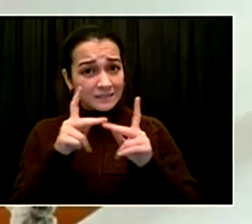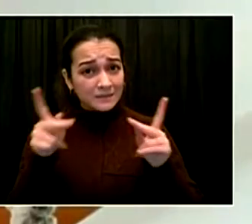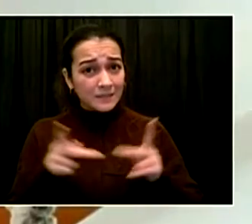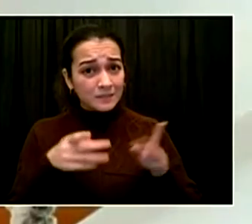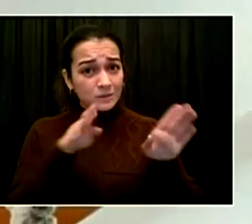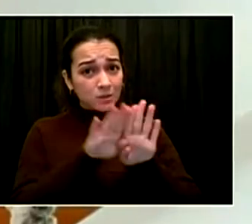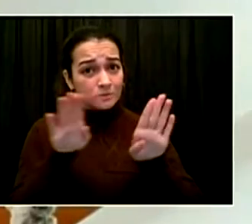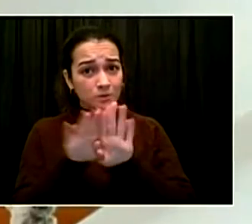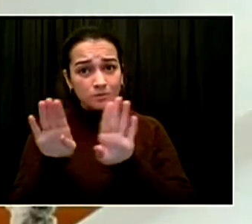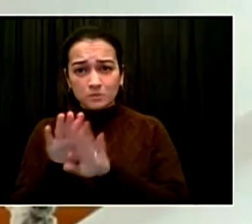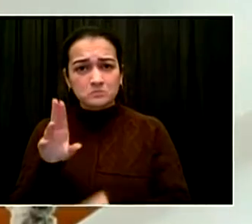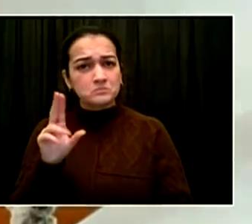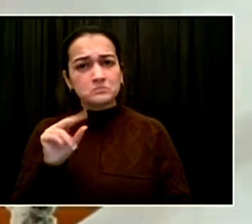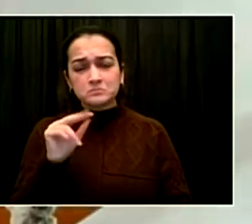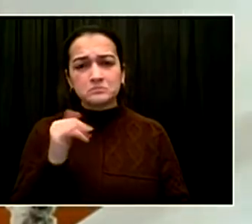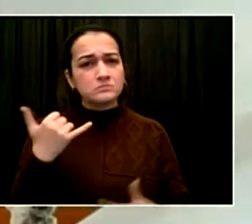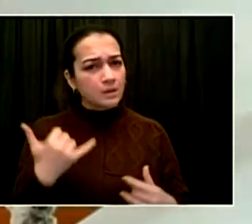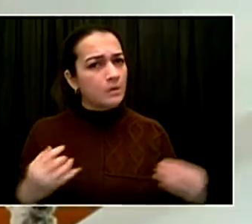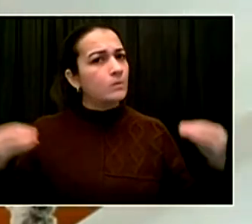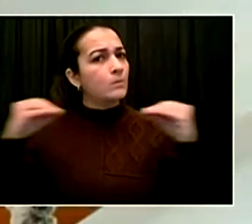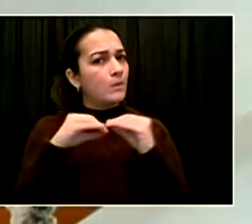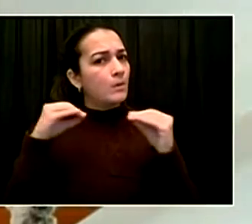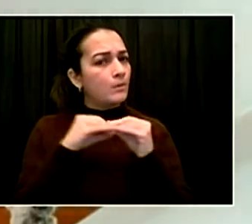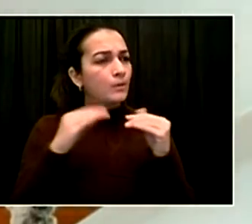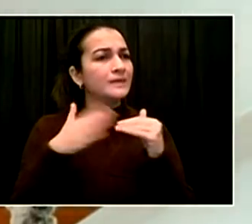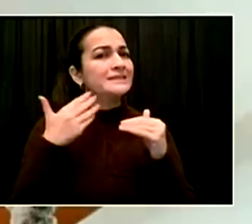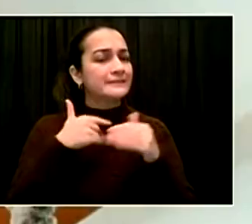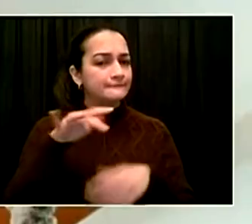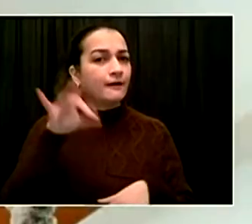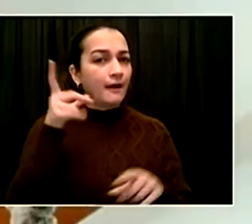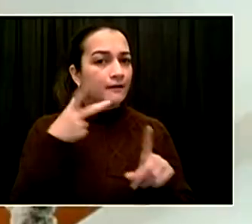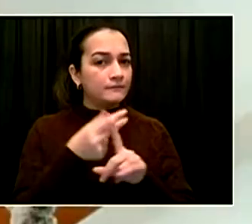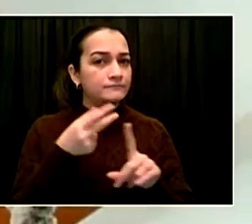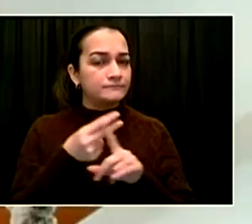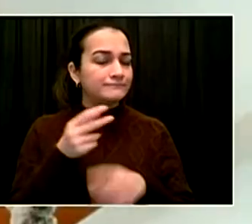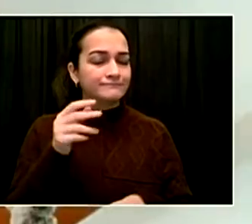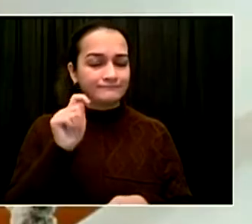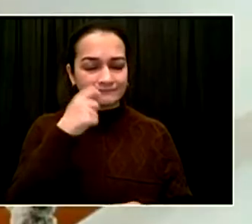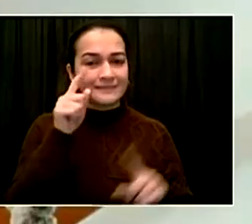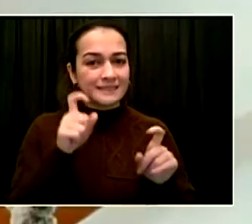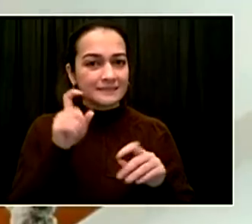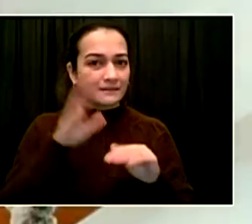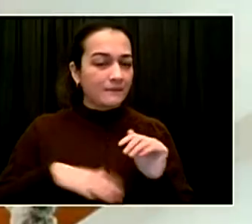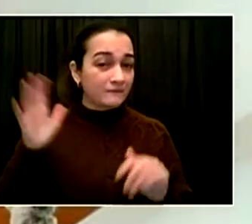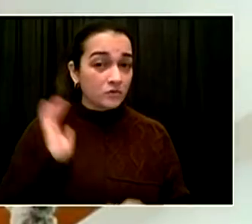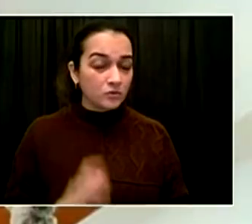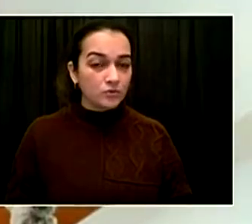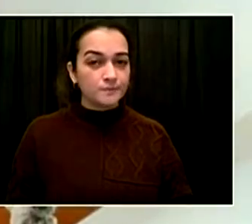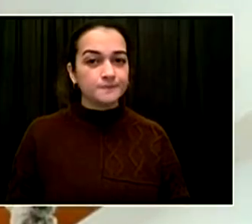TOTALITY THAN WE EVER HAVE BEFORE NOW AND THAT INCLUDES MOBILE FLEET AS WELL.